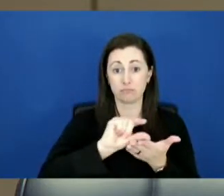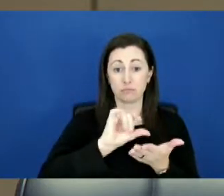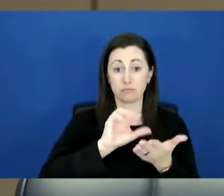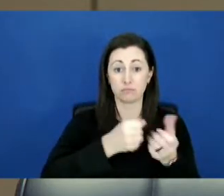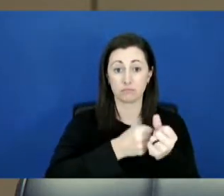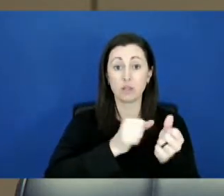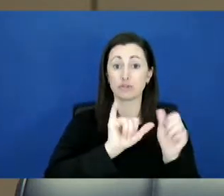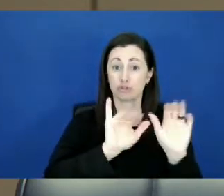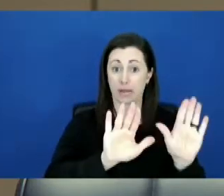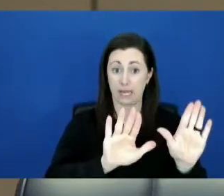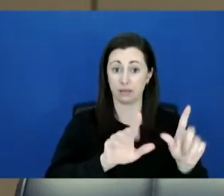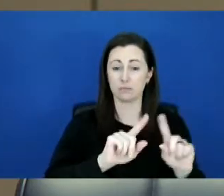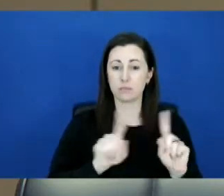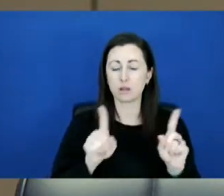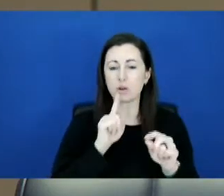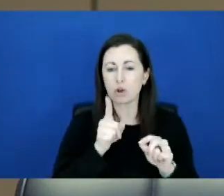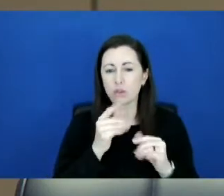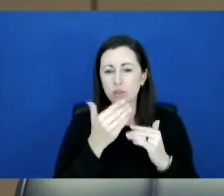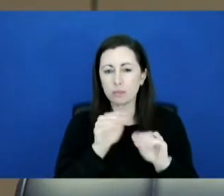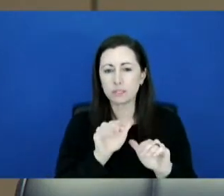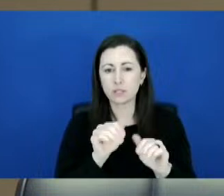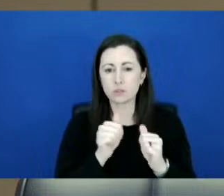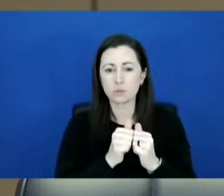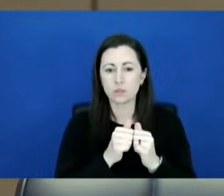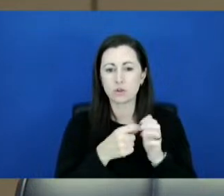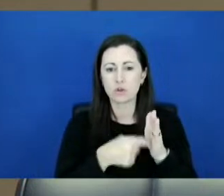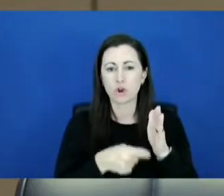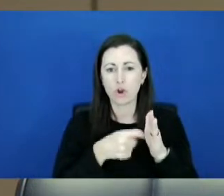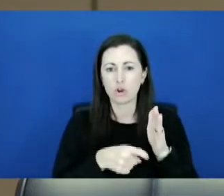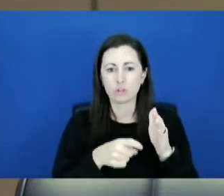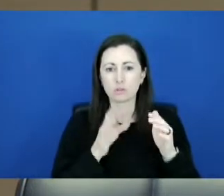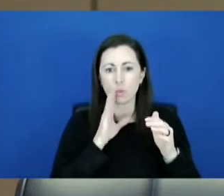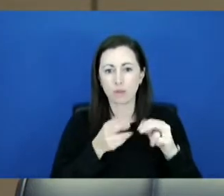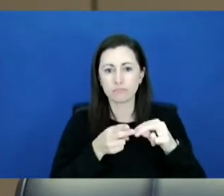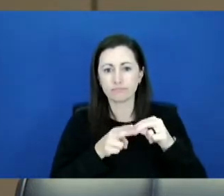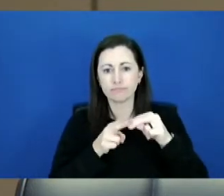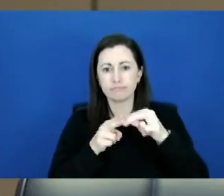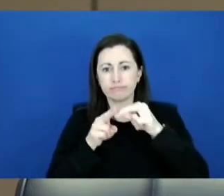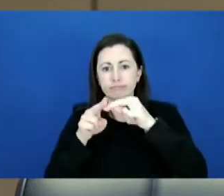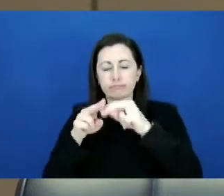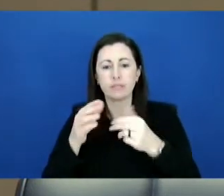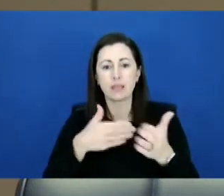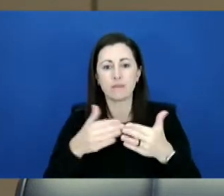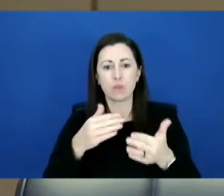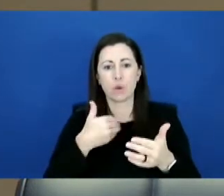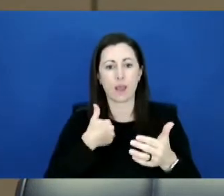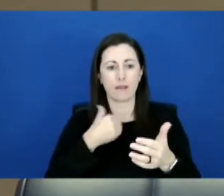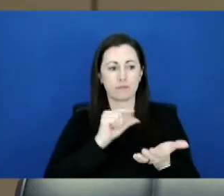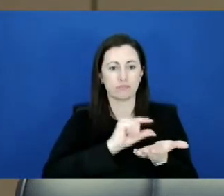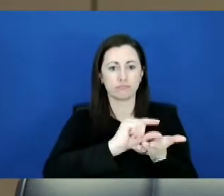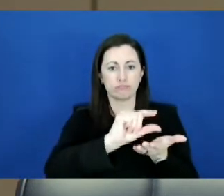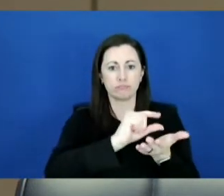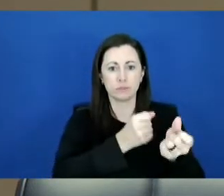THE SUBSIDY IS GREAT.